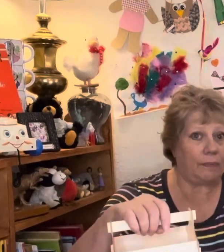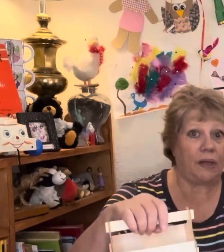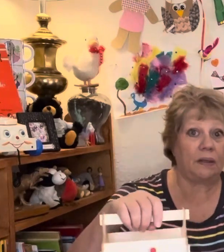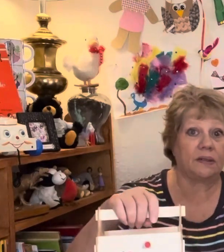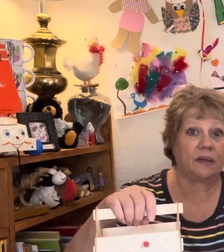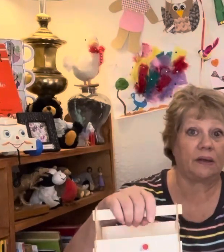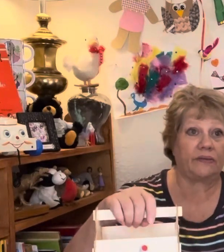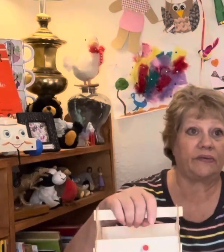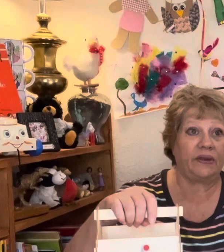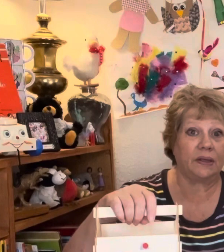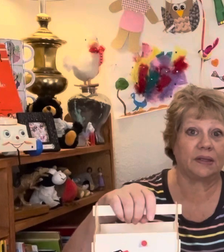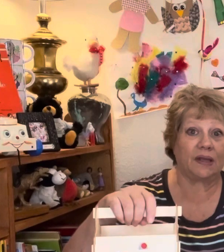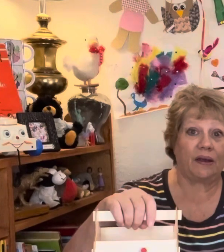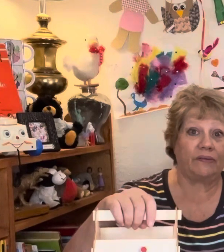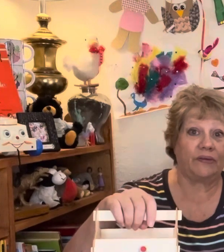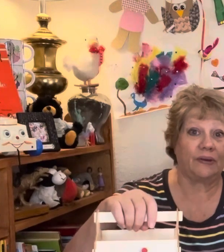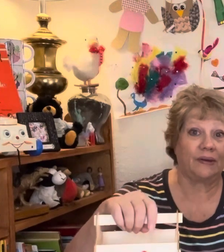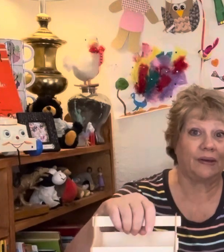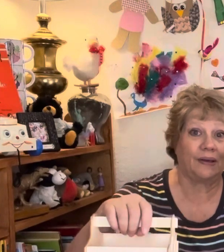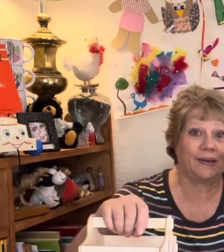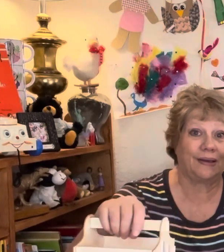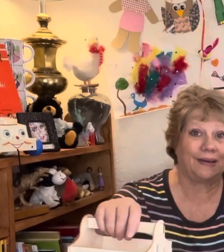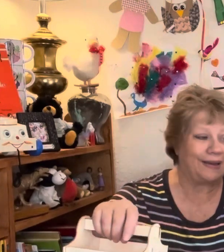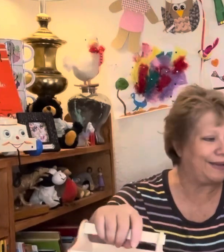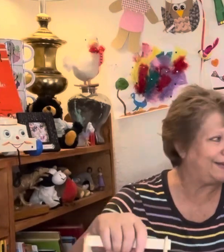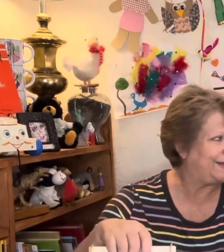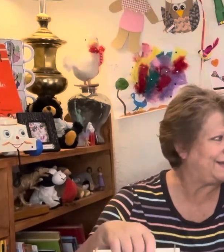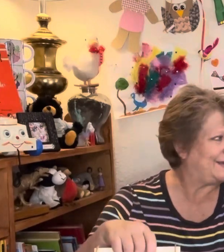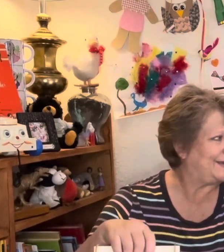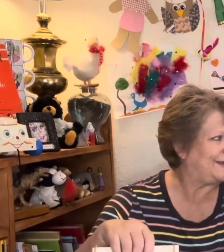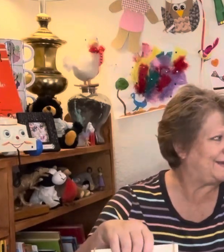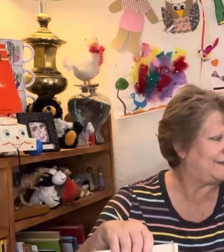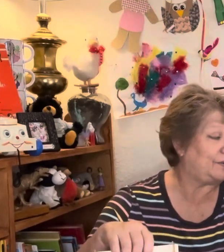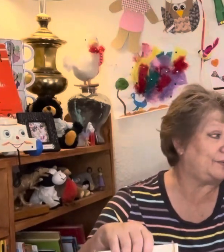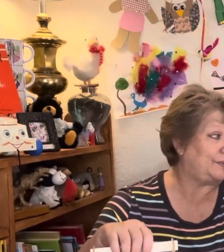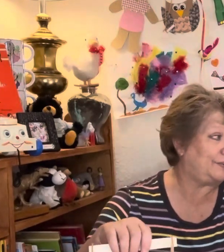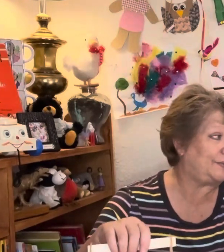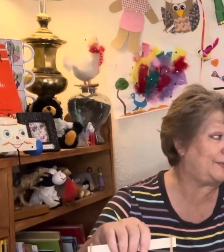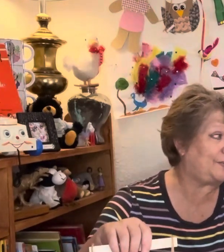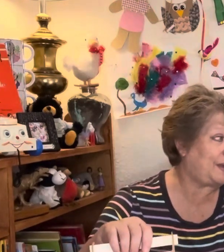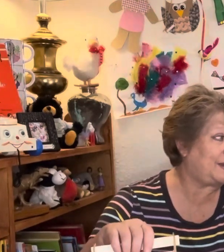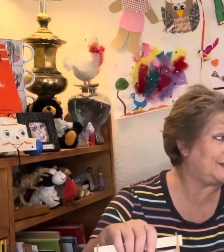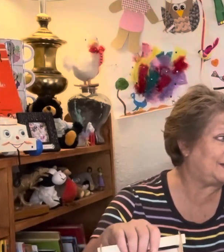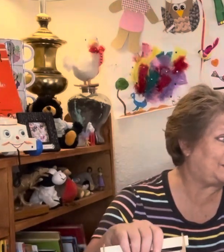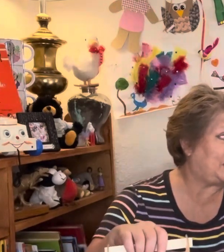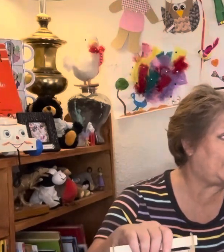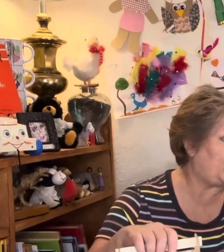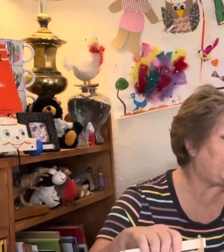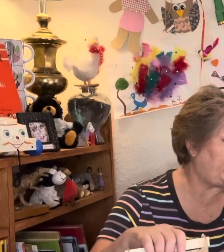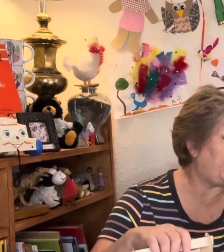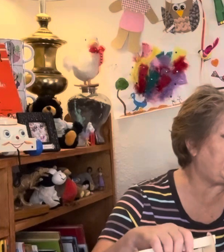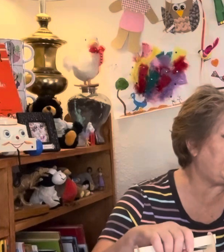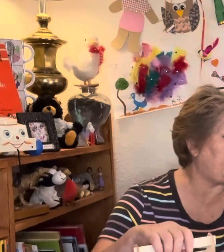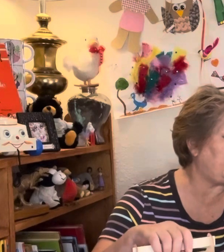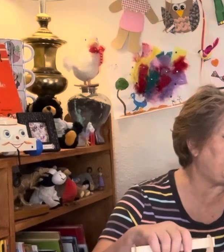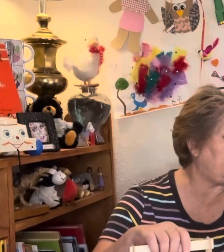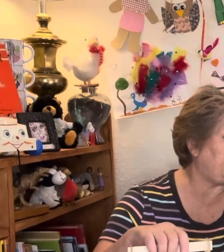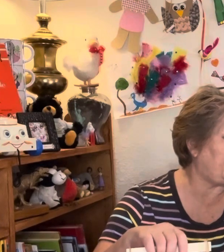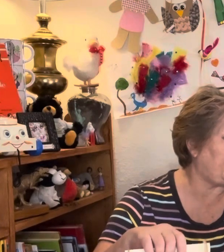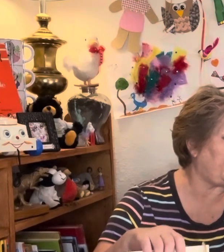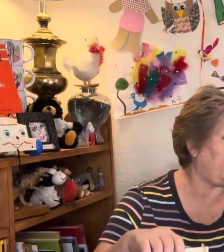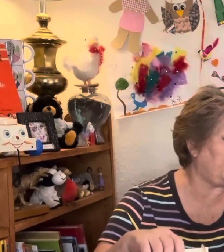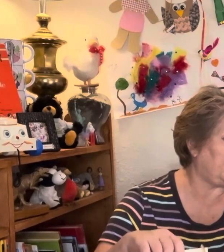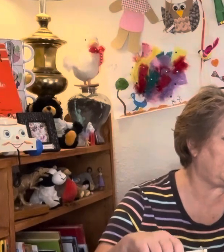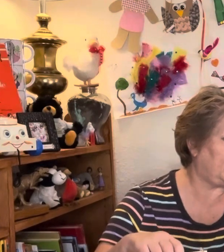build stuff, fix stuff. BUSTER: Cut down a tree! BARB: Oh, okay. Very carefully with an adult, though. BUSTER: Yes.